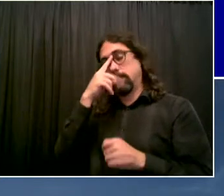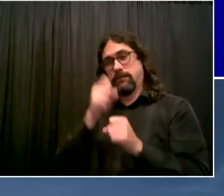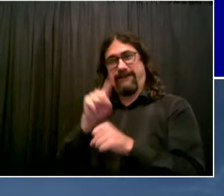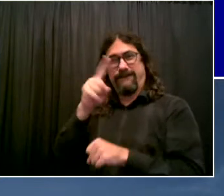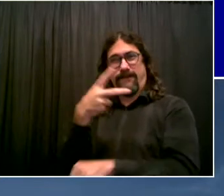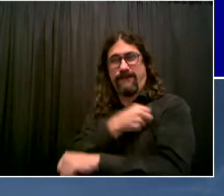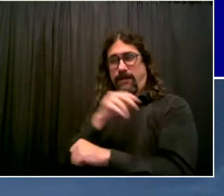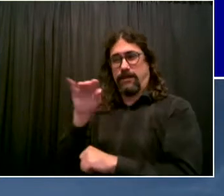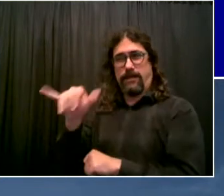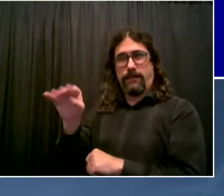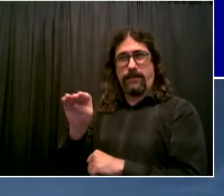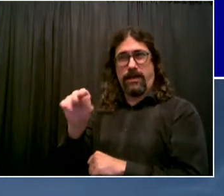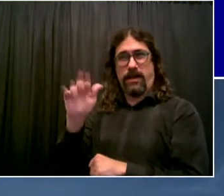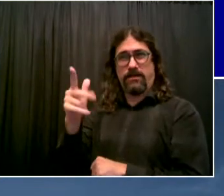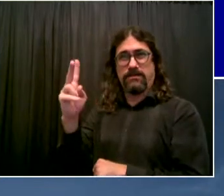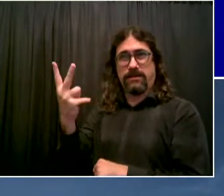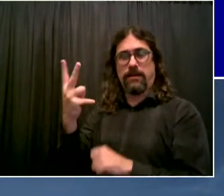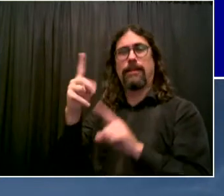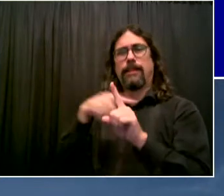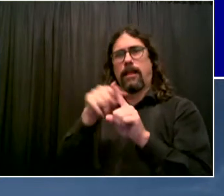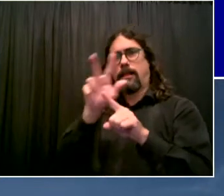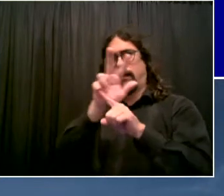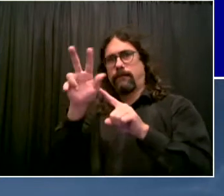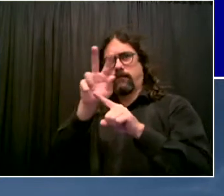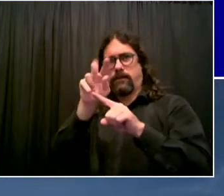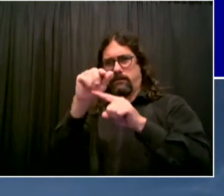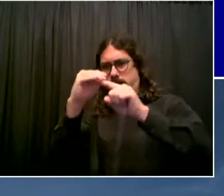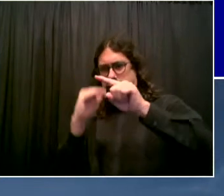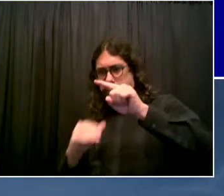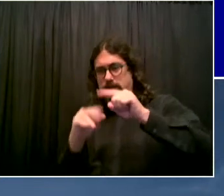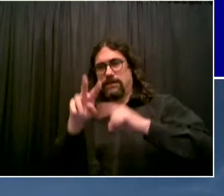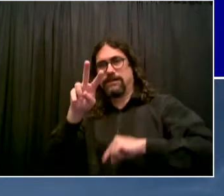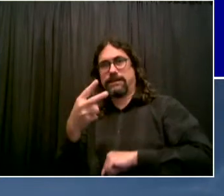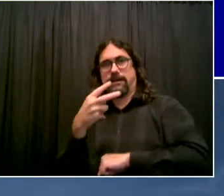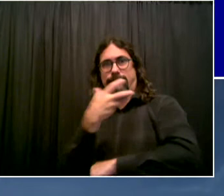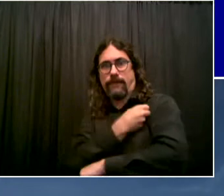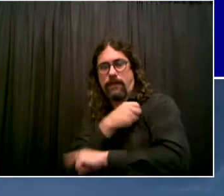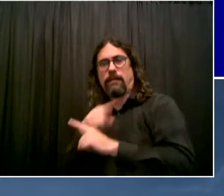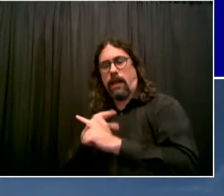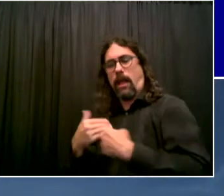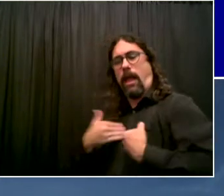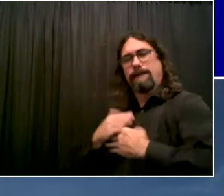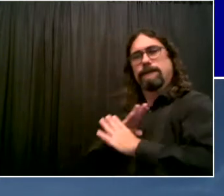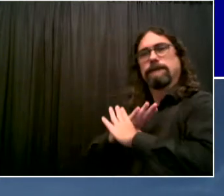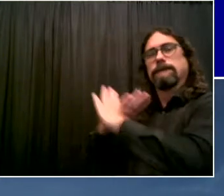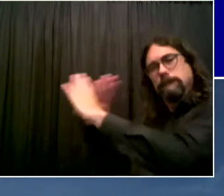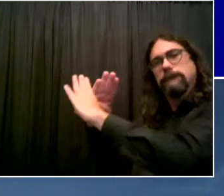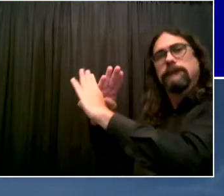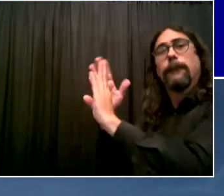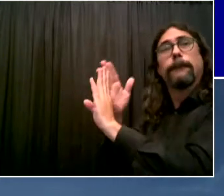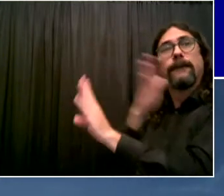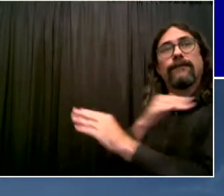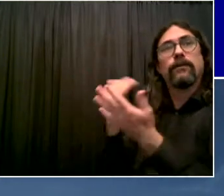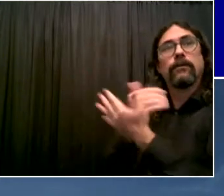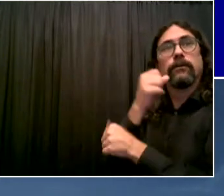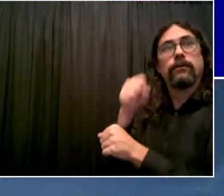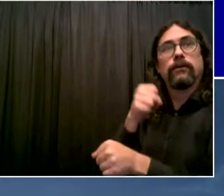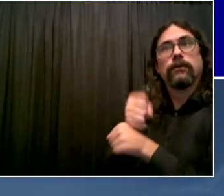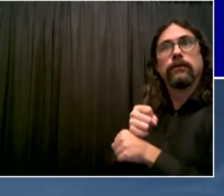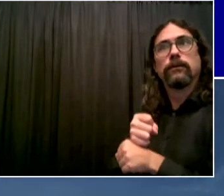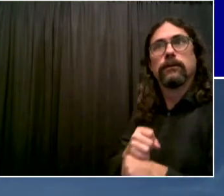YET ANOTHER